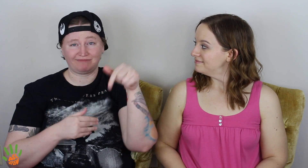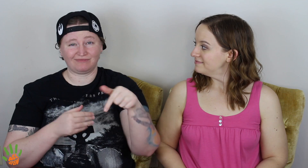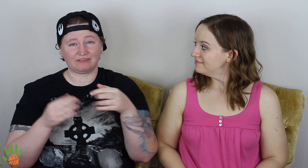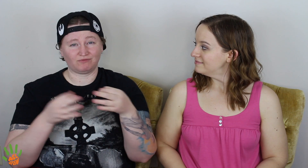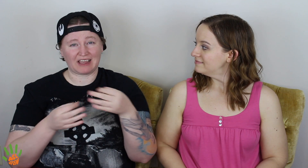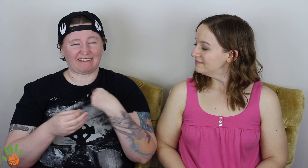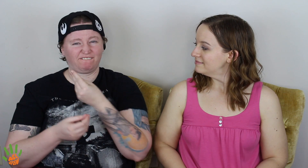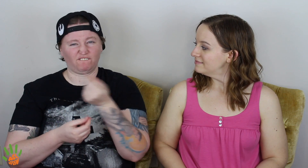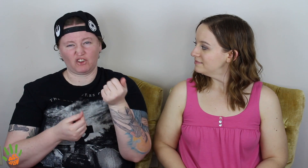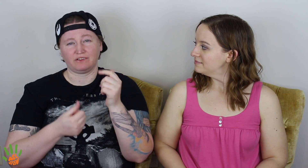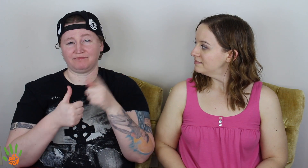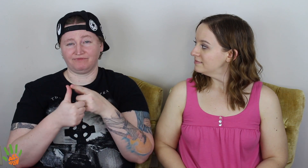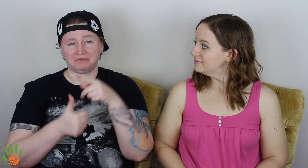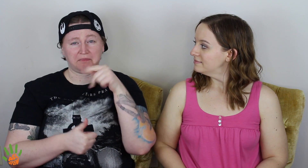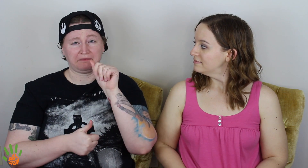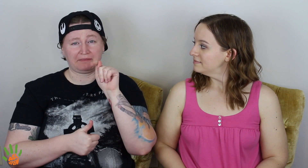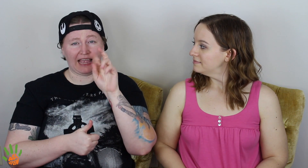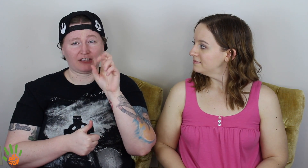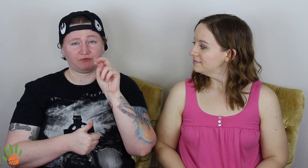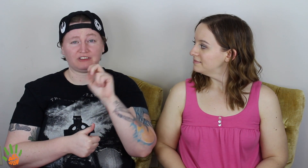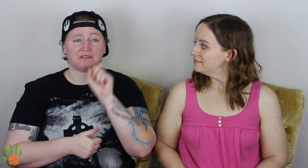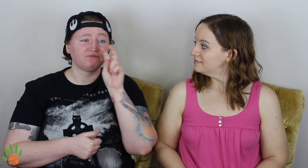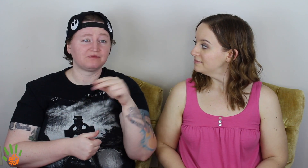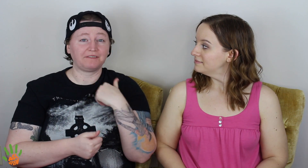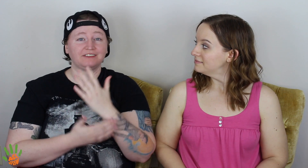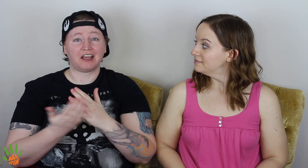you can look down in the description and we have links for our Patreon.